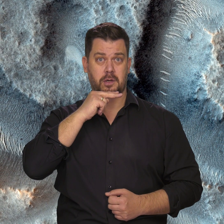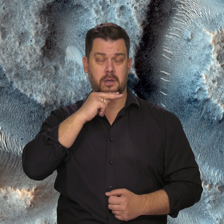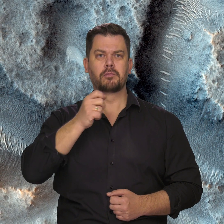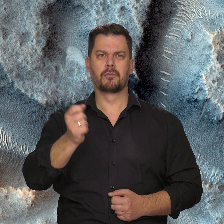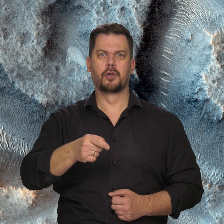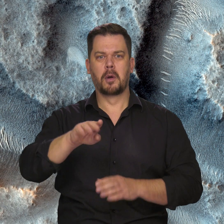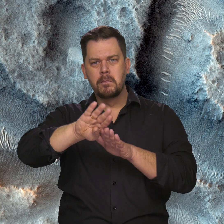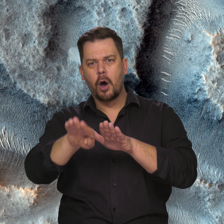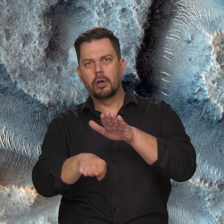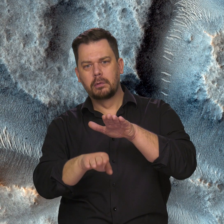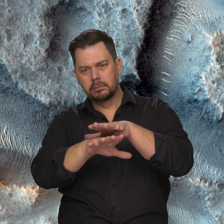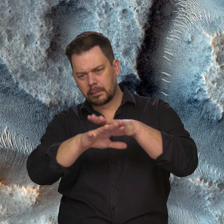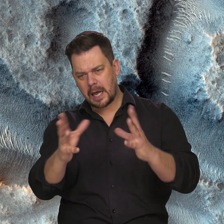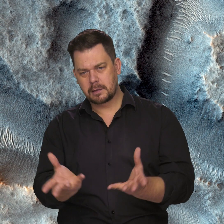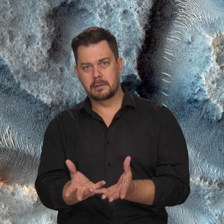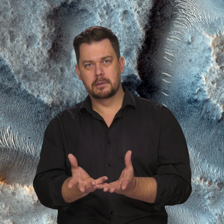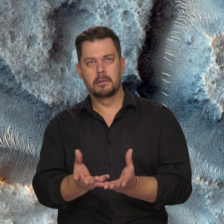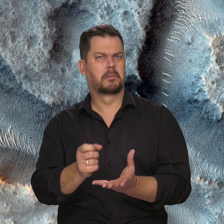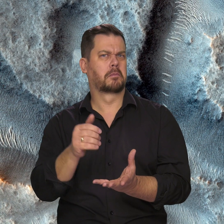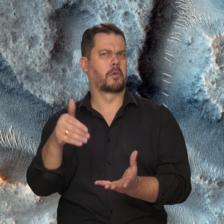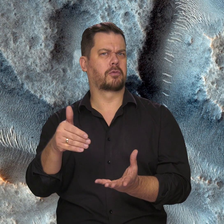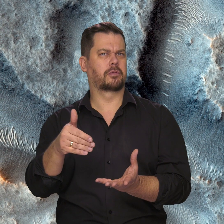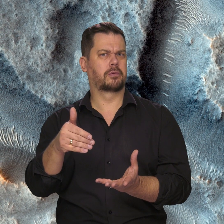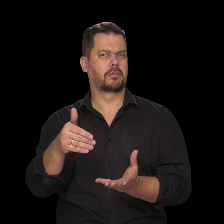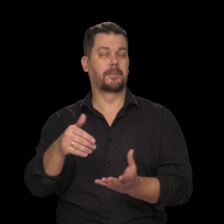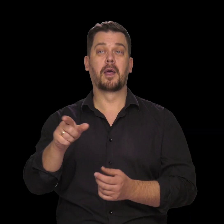suggesting that liquid water exists beneath the surface of Mars.